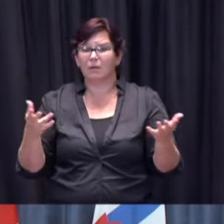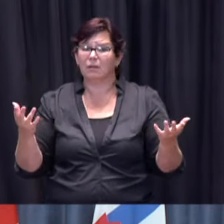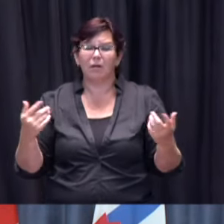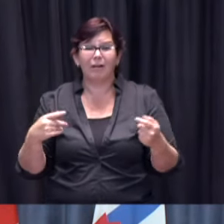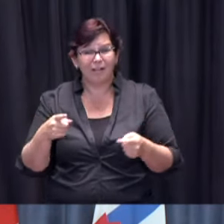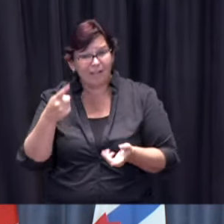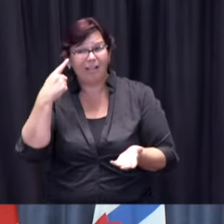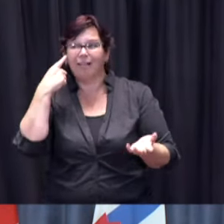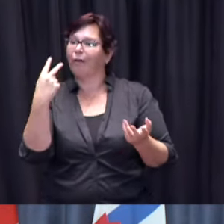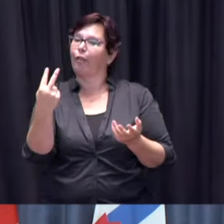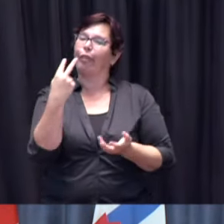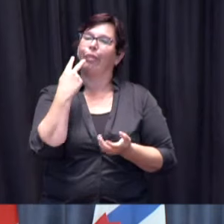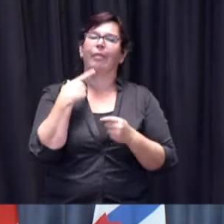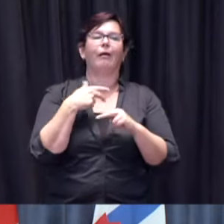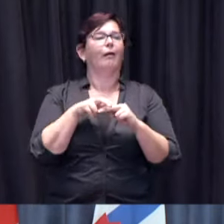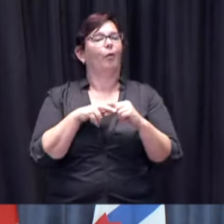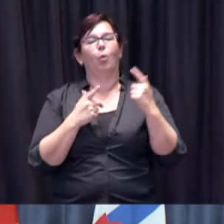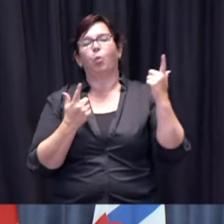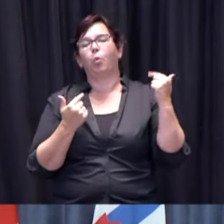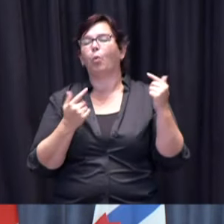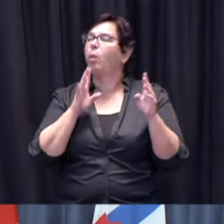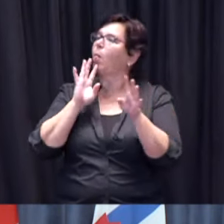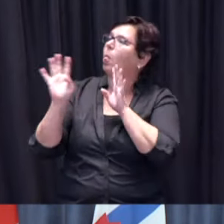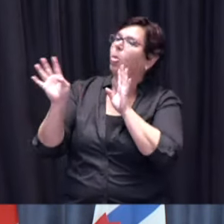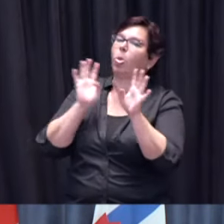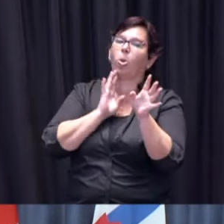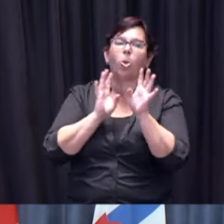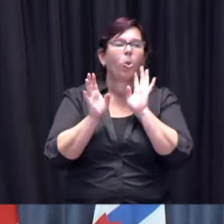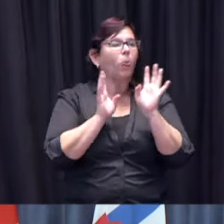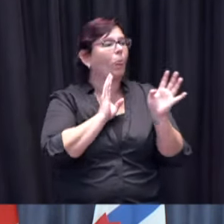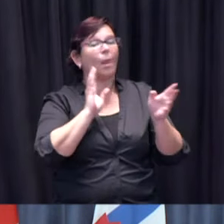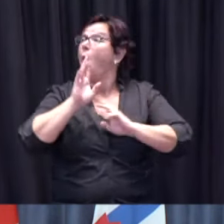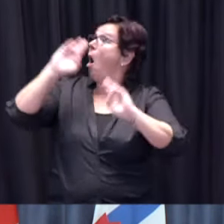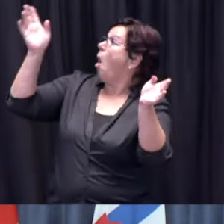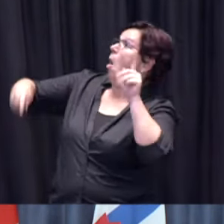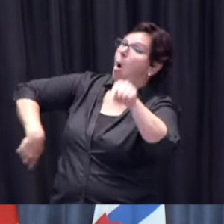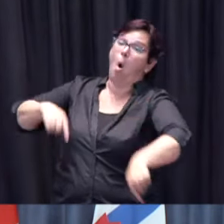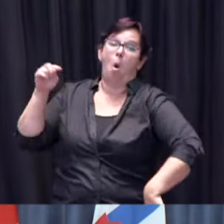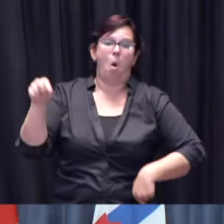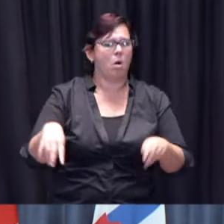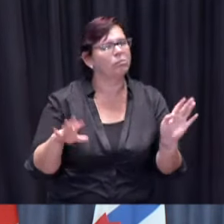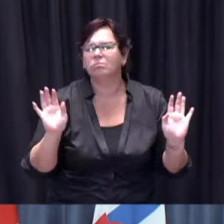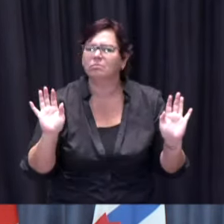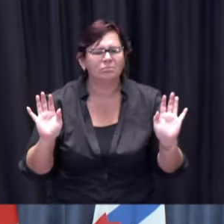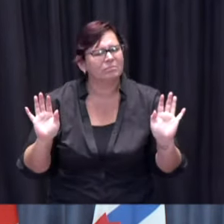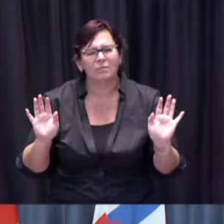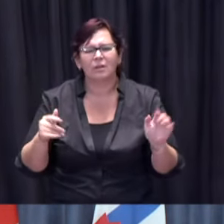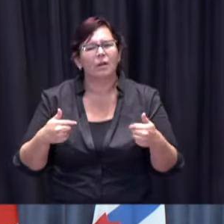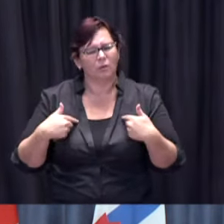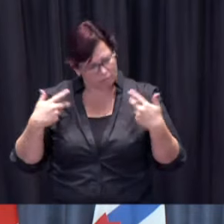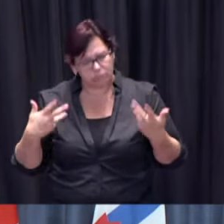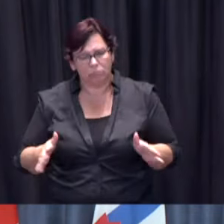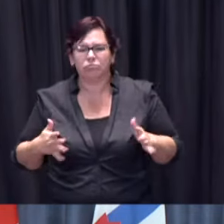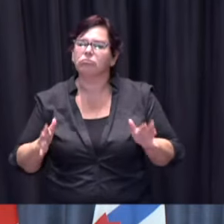hoping that we would be ready we've actually been preparing to be ready and in fact I would say that we are ready.